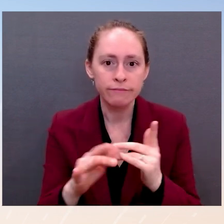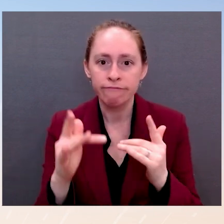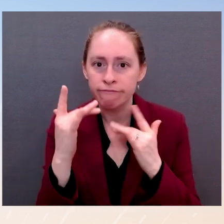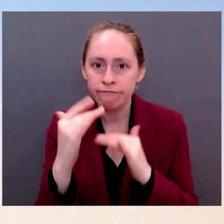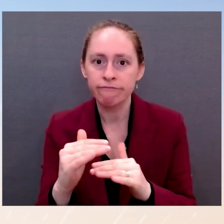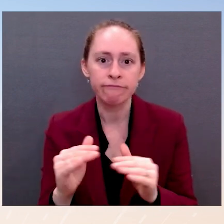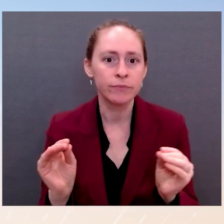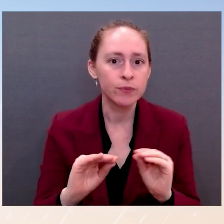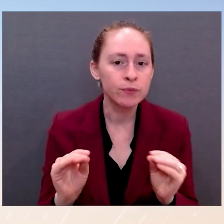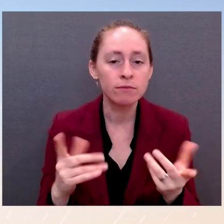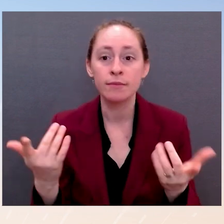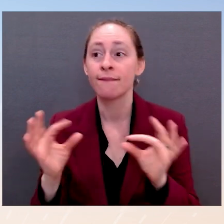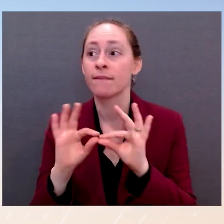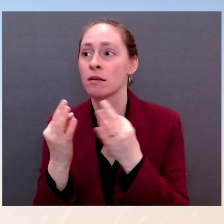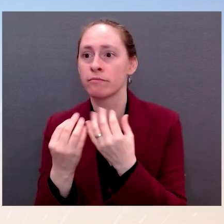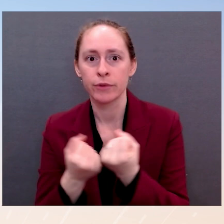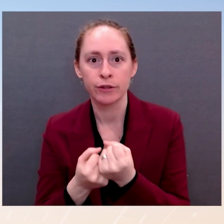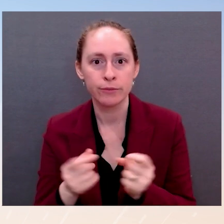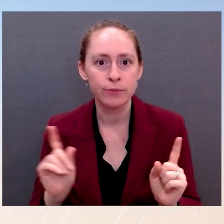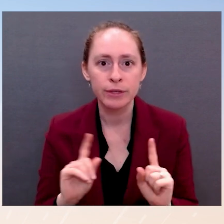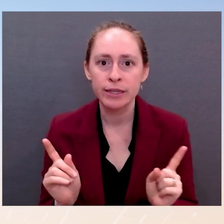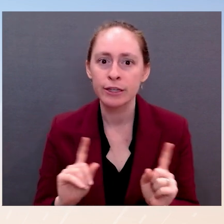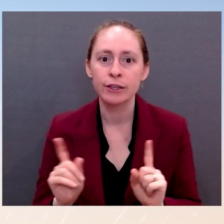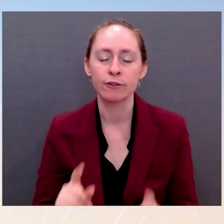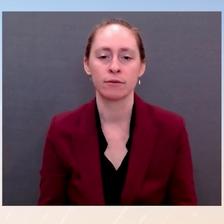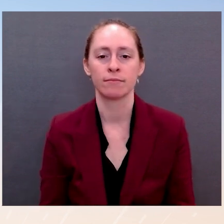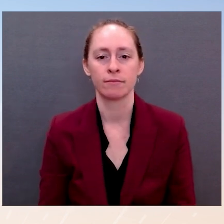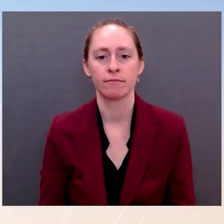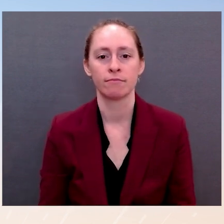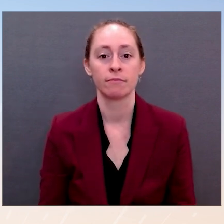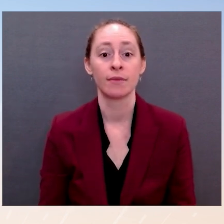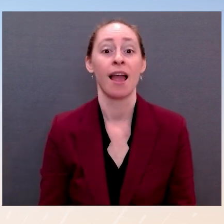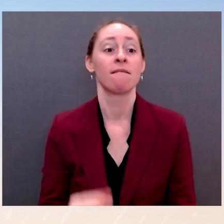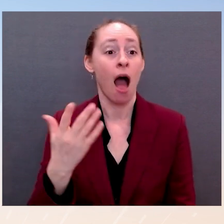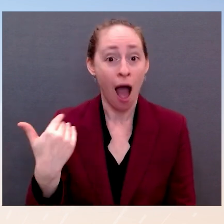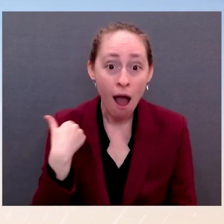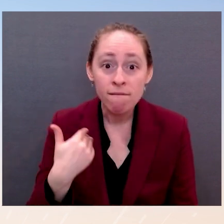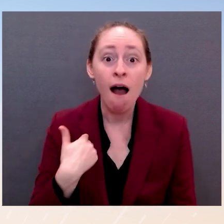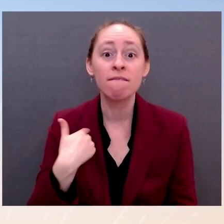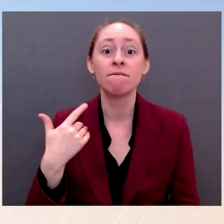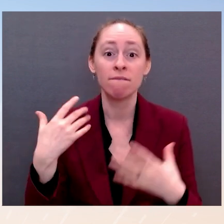or the financial and family support. And even when the care is available, we don't always go to the doctor,